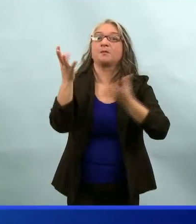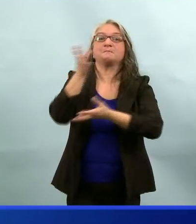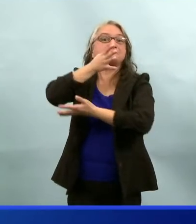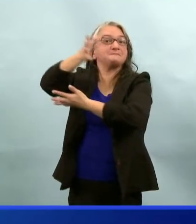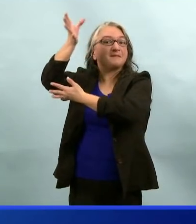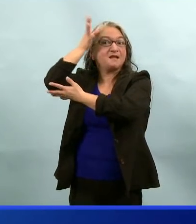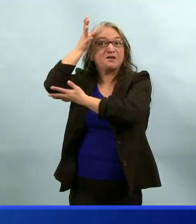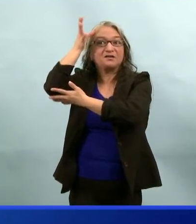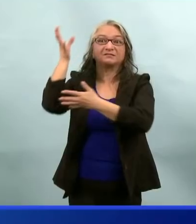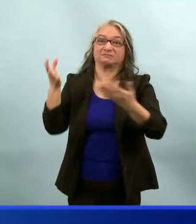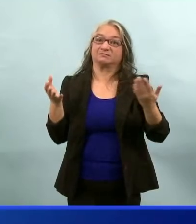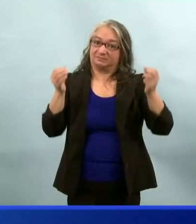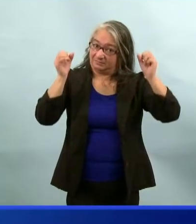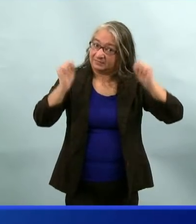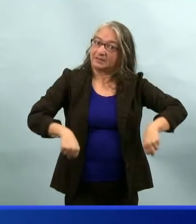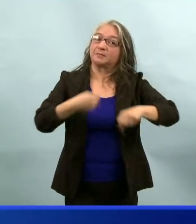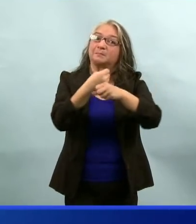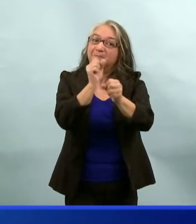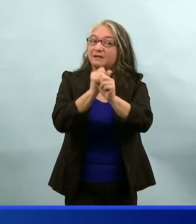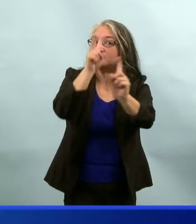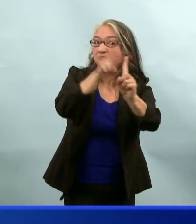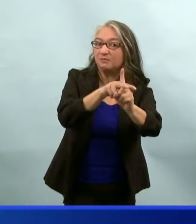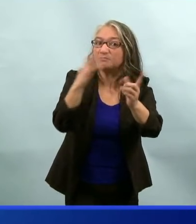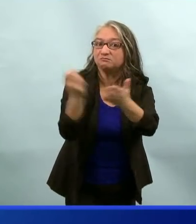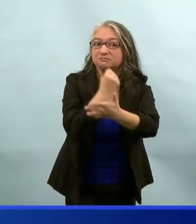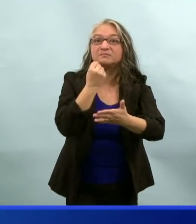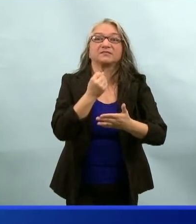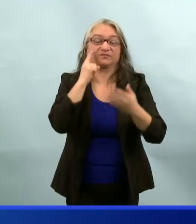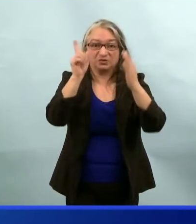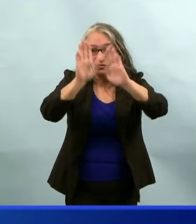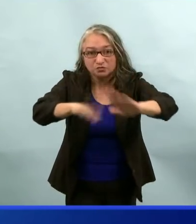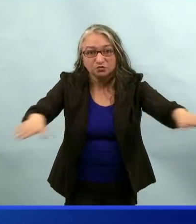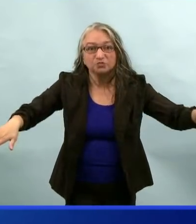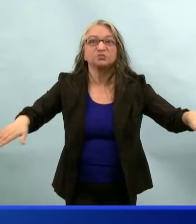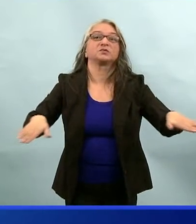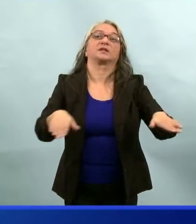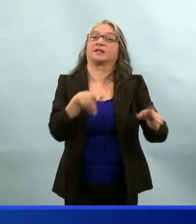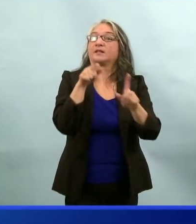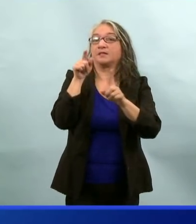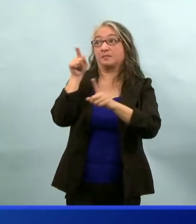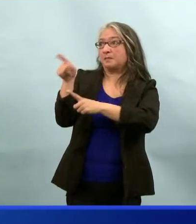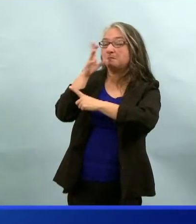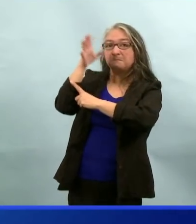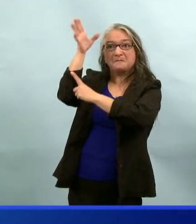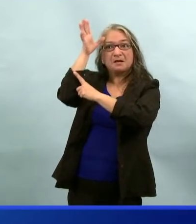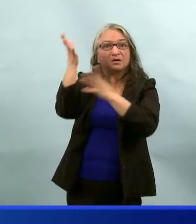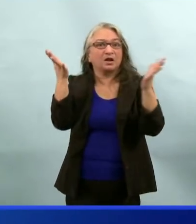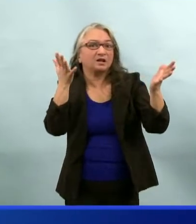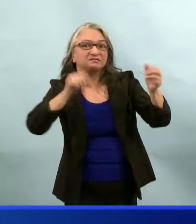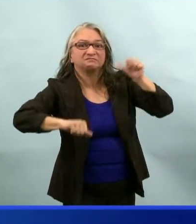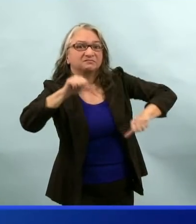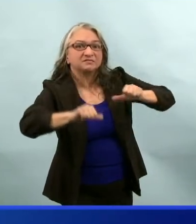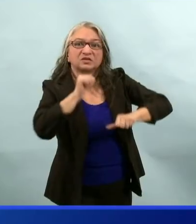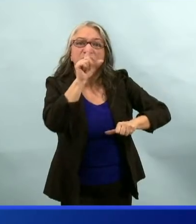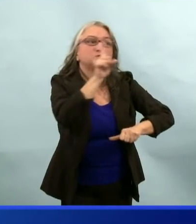how to get more information if they need it if you are a parent or caregiver of children please